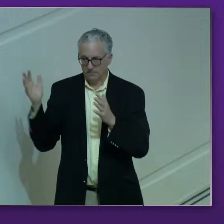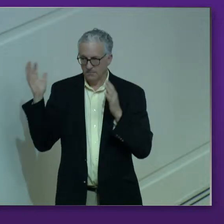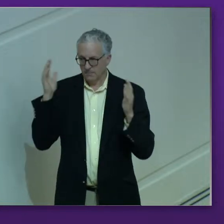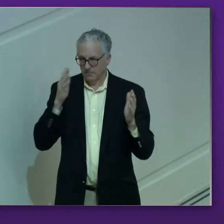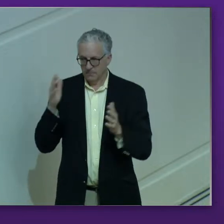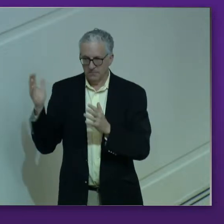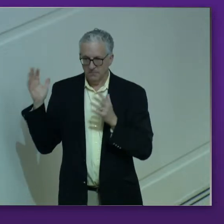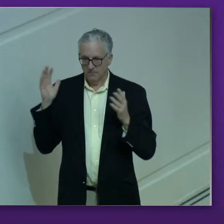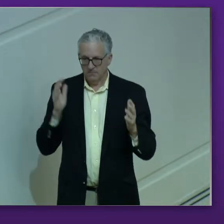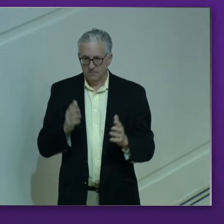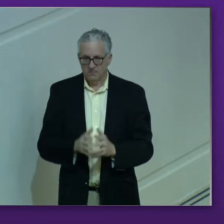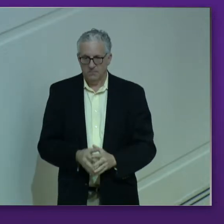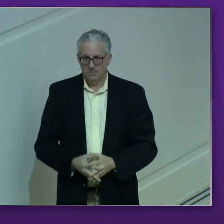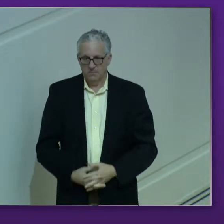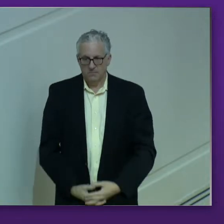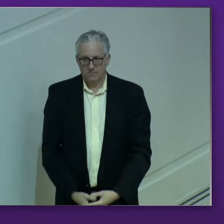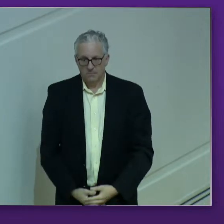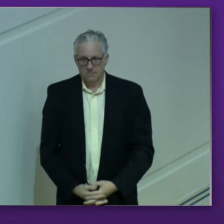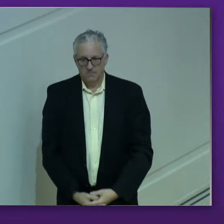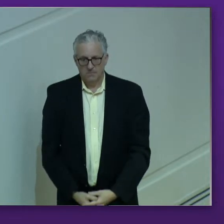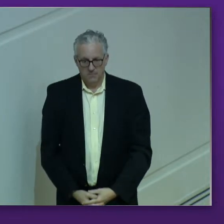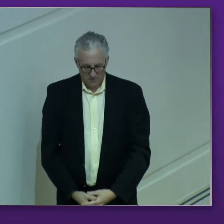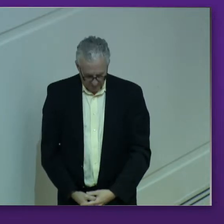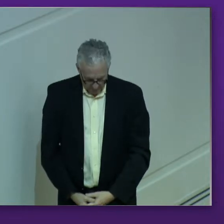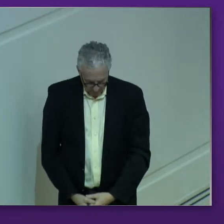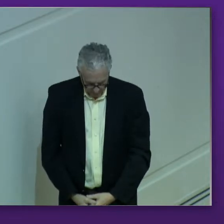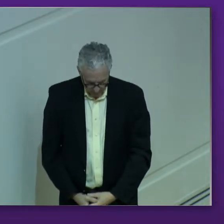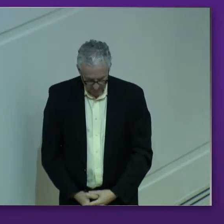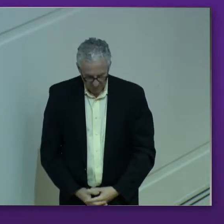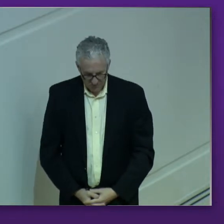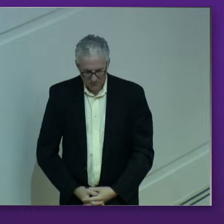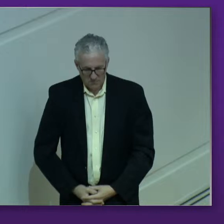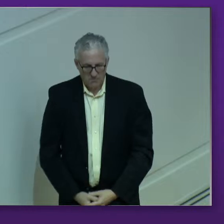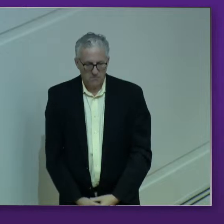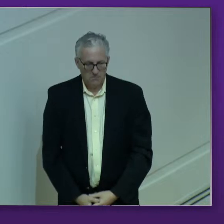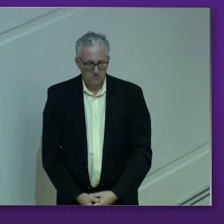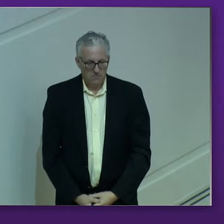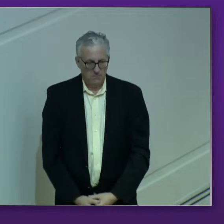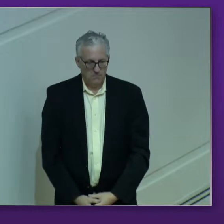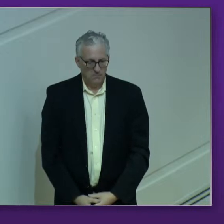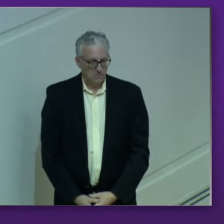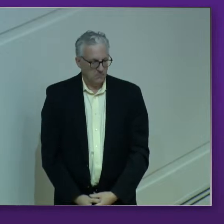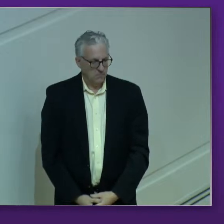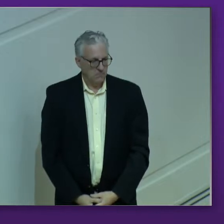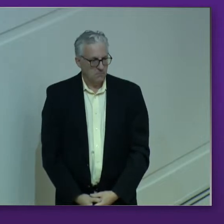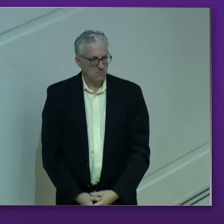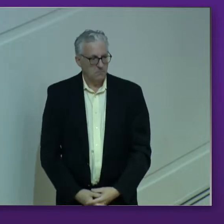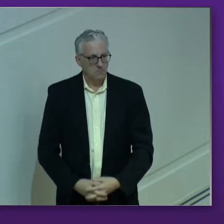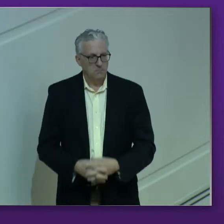PROBABLY DAYS AND WEEKS SHARING LARGE AND SMALL STORIES ABOUT WHAT EVERYONE DOES. JUST GIVE A ROUND OF APPLAUSE